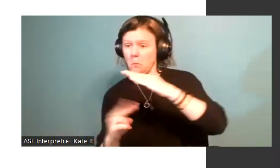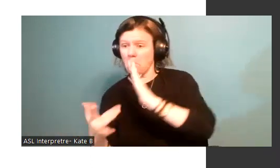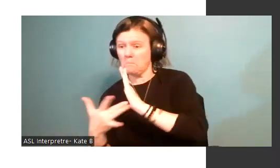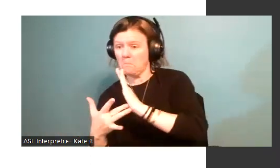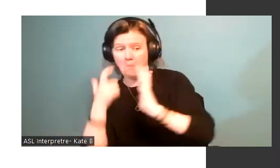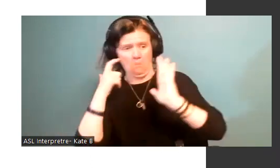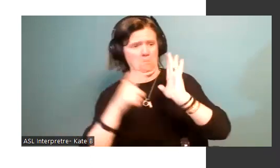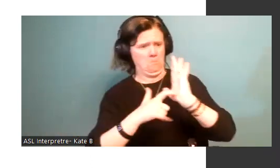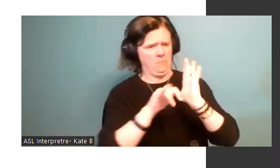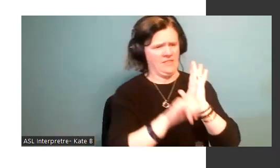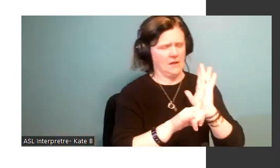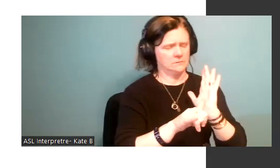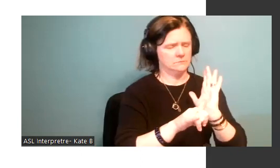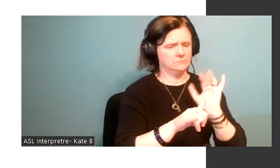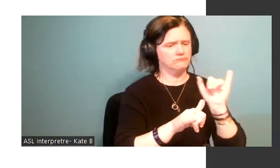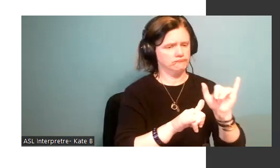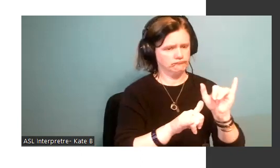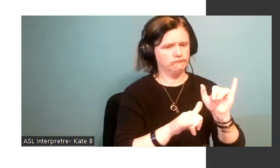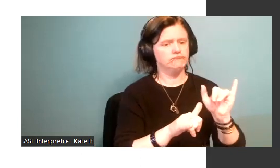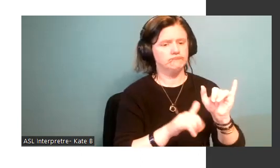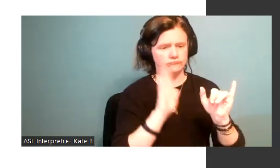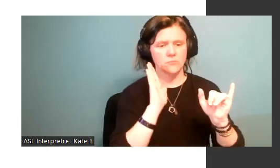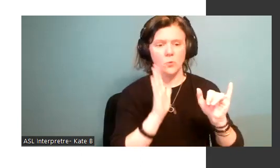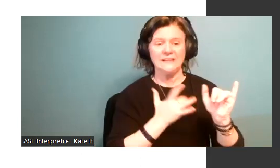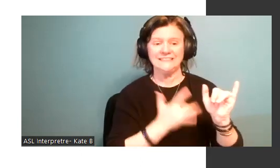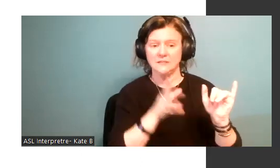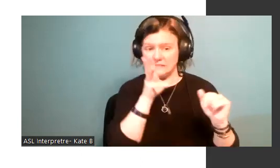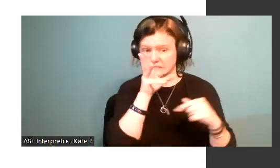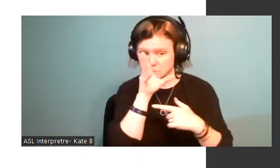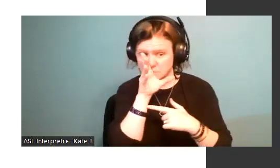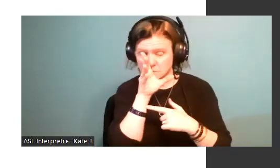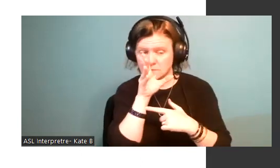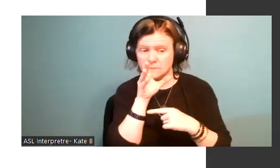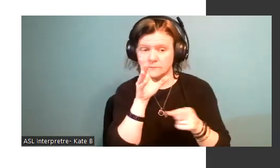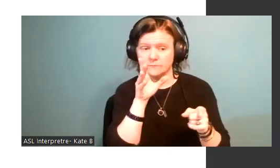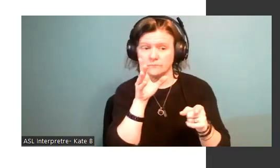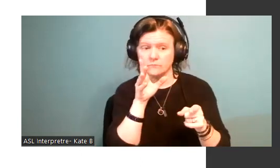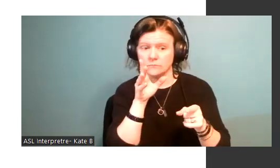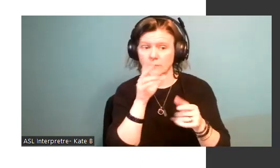population info graphic and it references a following paragraph with long underscore